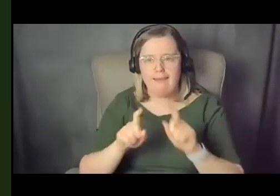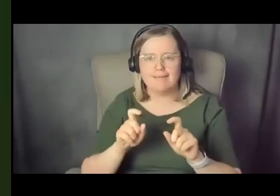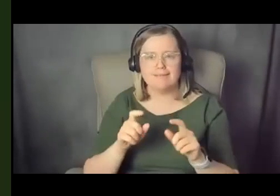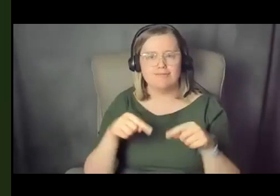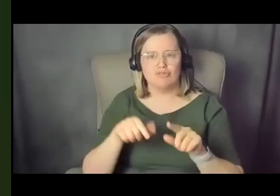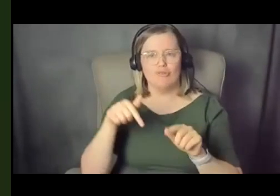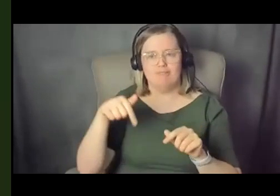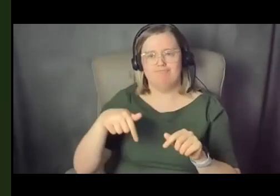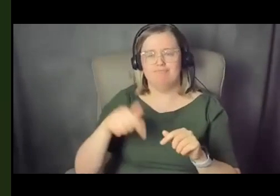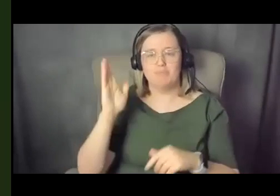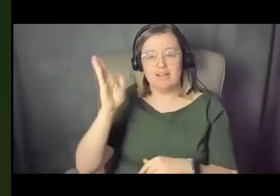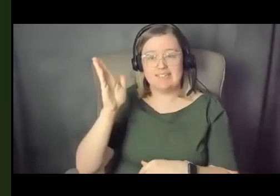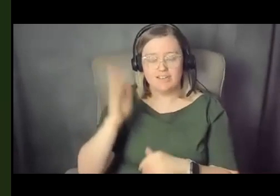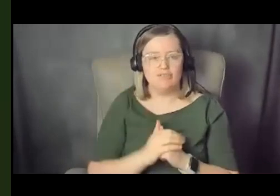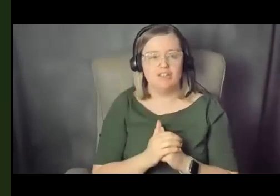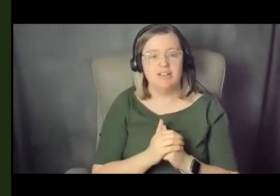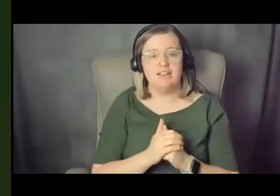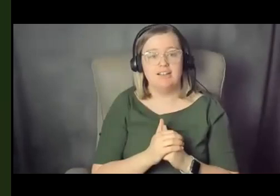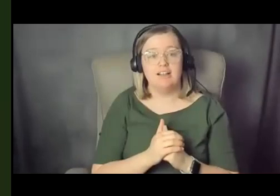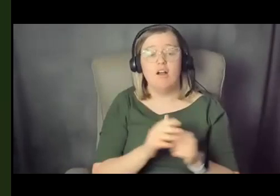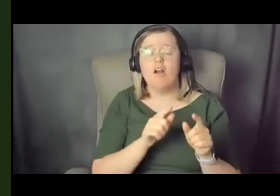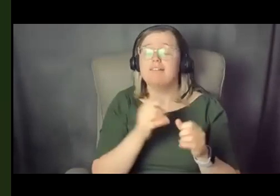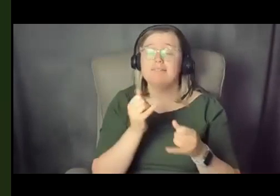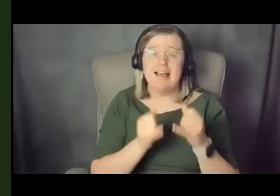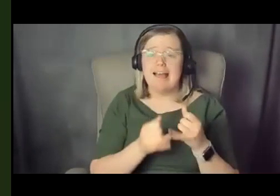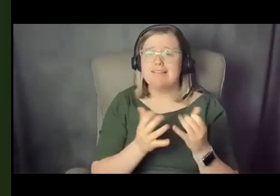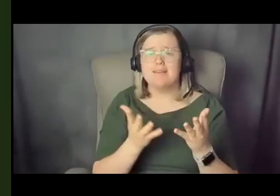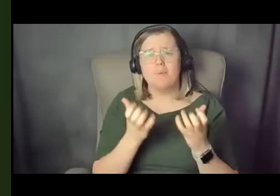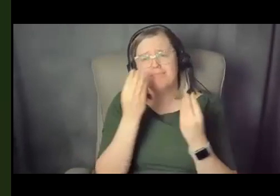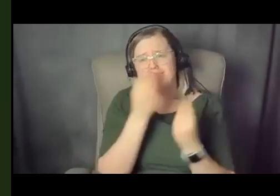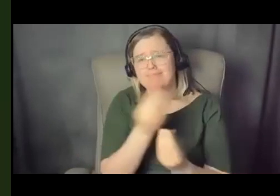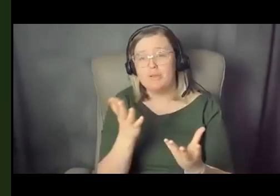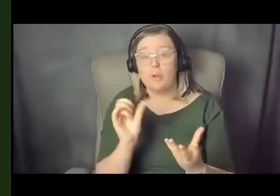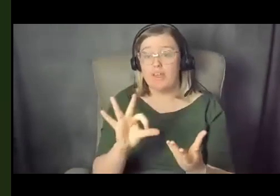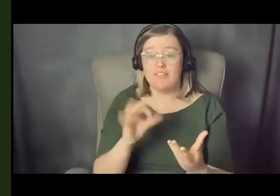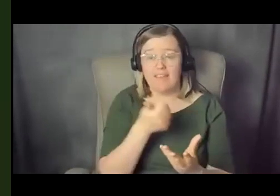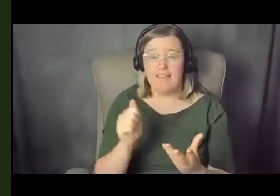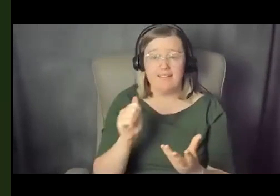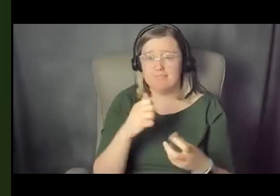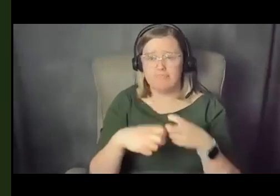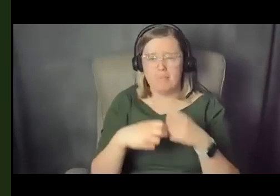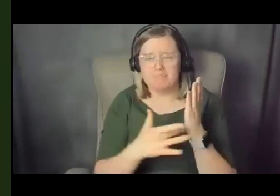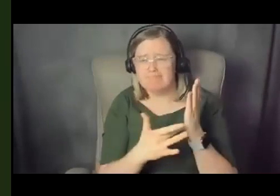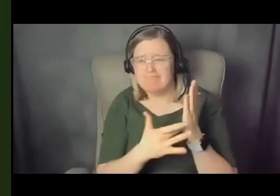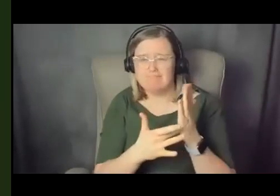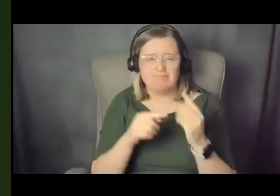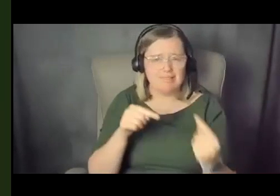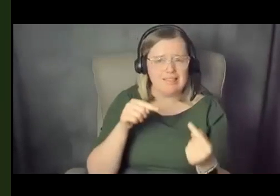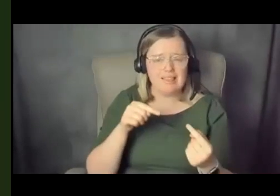presentation and finally, I just want to let you know that if you are running into any technical issues, you can call my